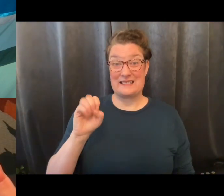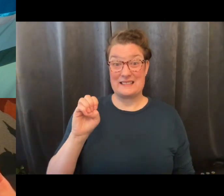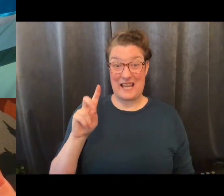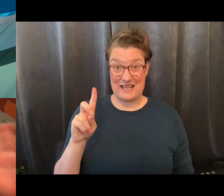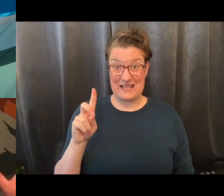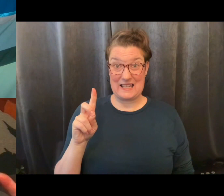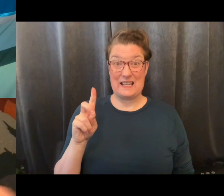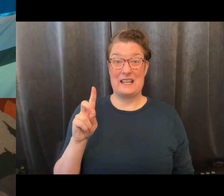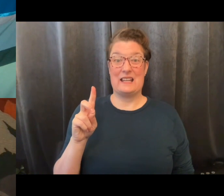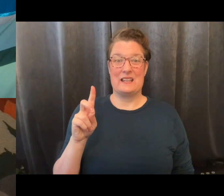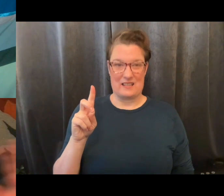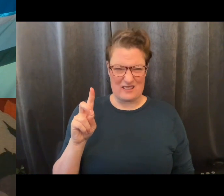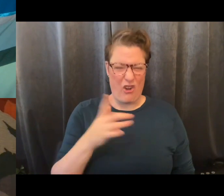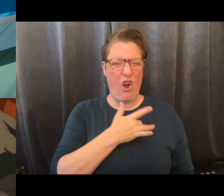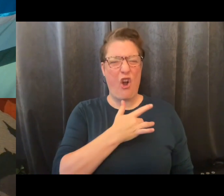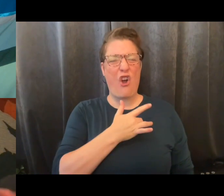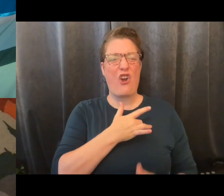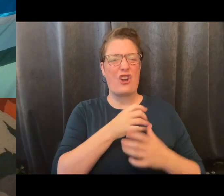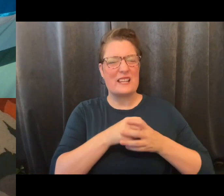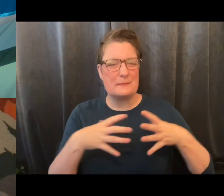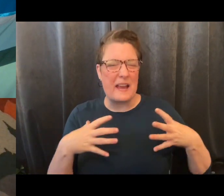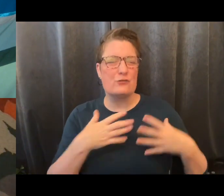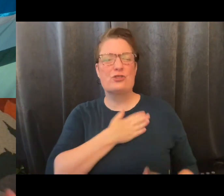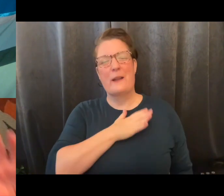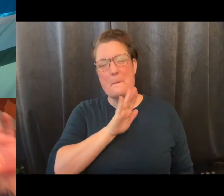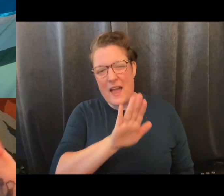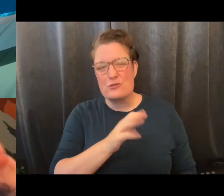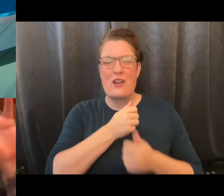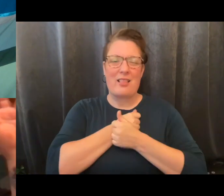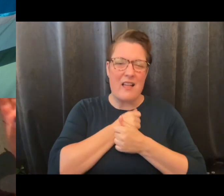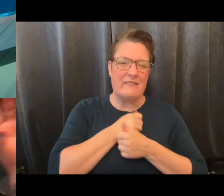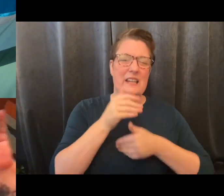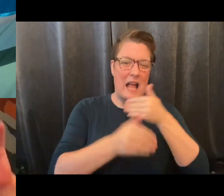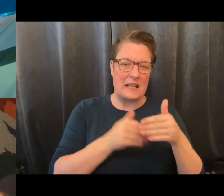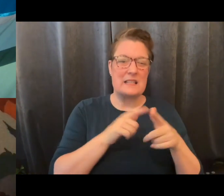expansion, compassion, loving kindness. And we move through all these different sephirot.